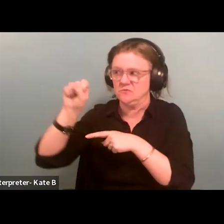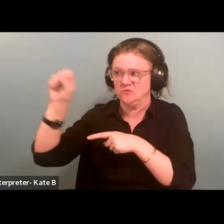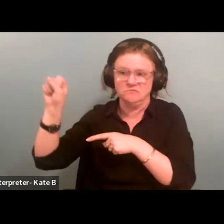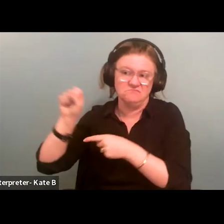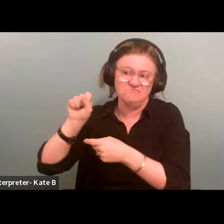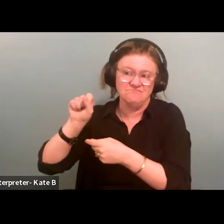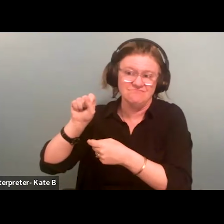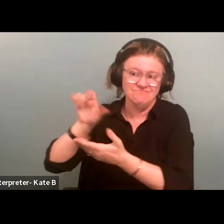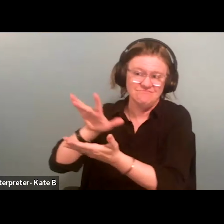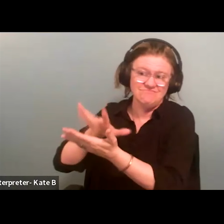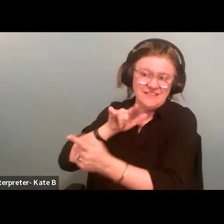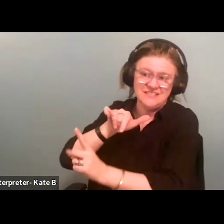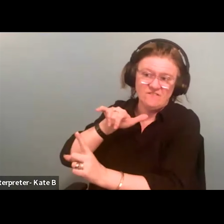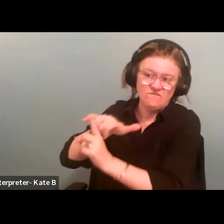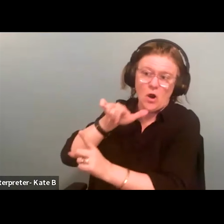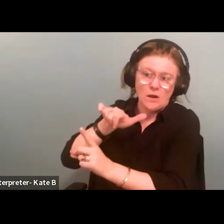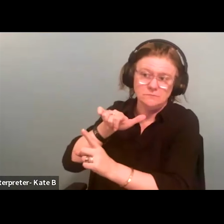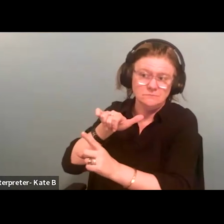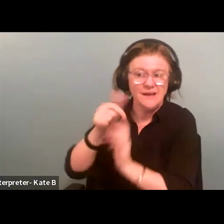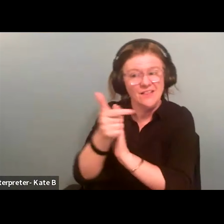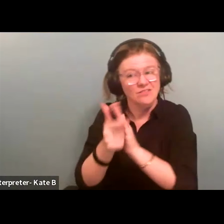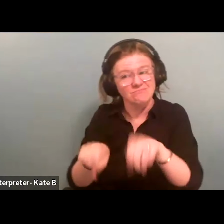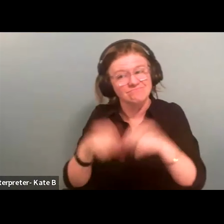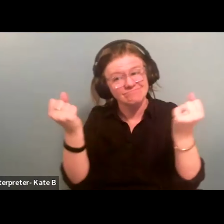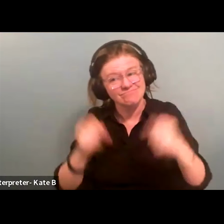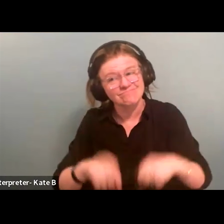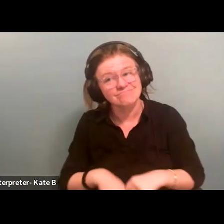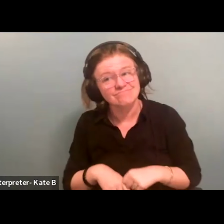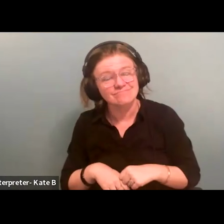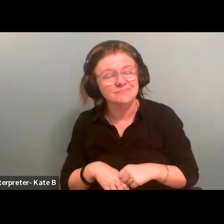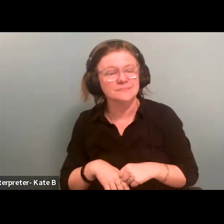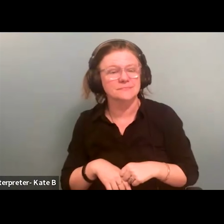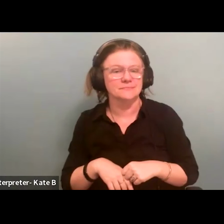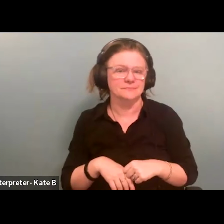and it's a fraud, and it's against the law. And, like I said, substance abuse